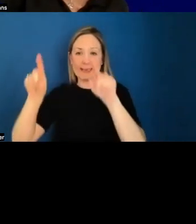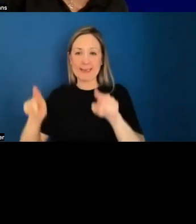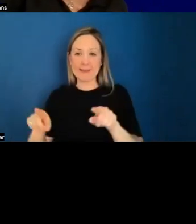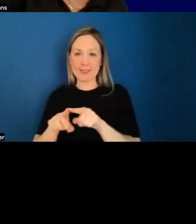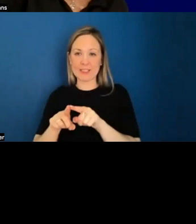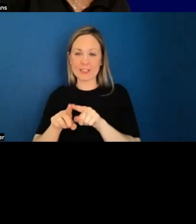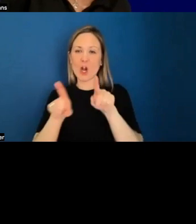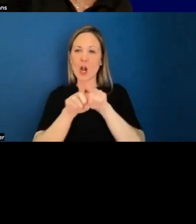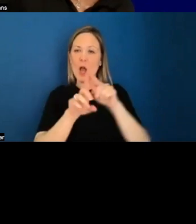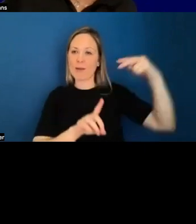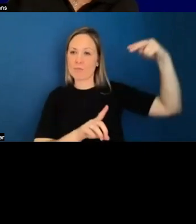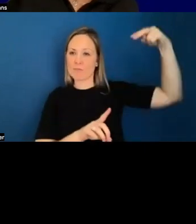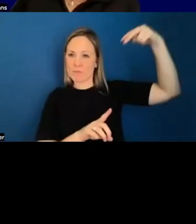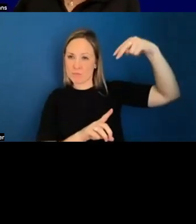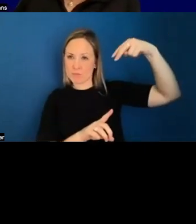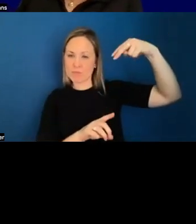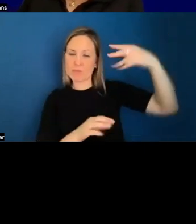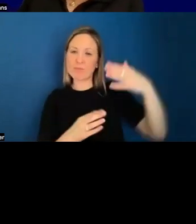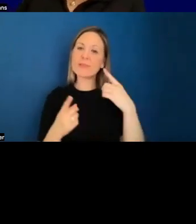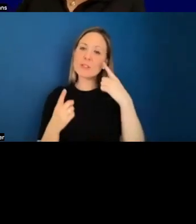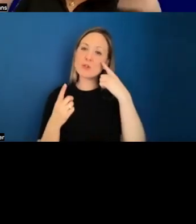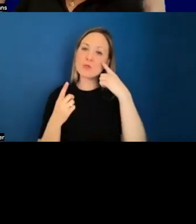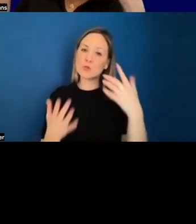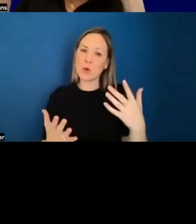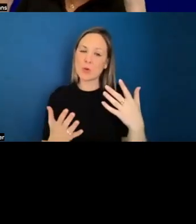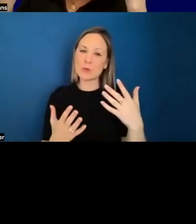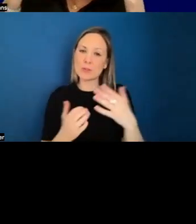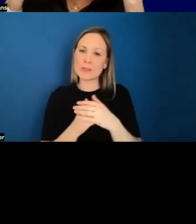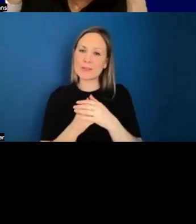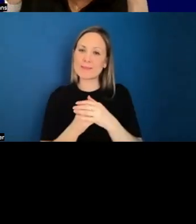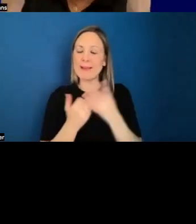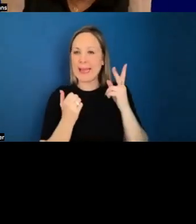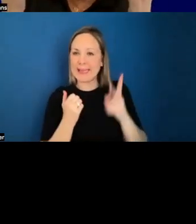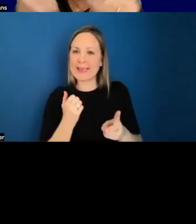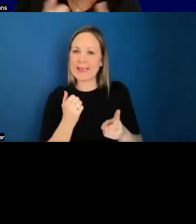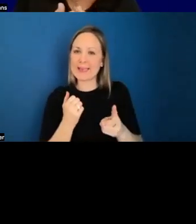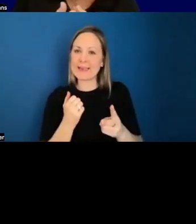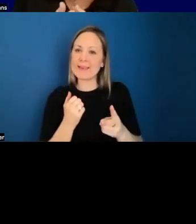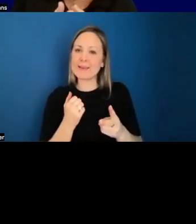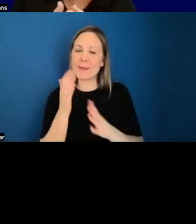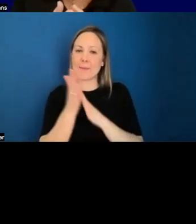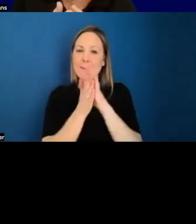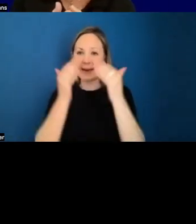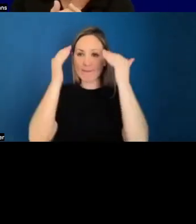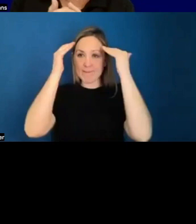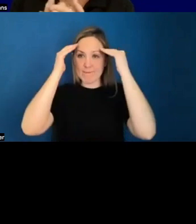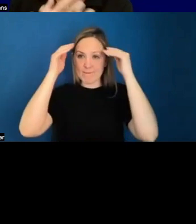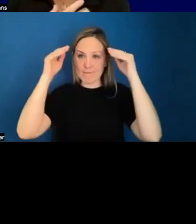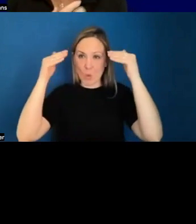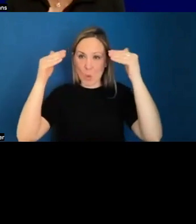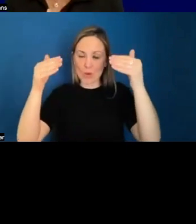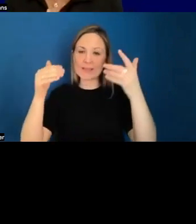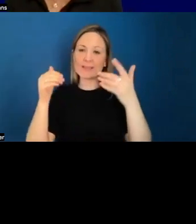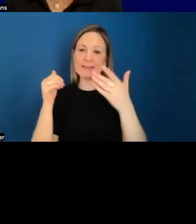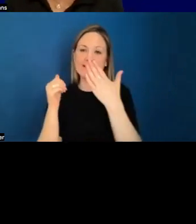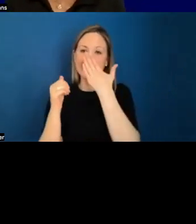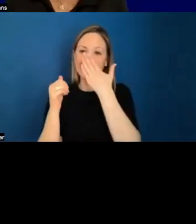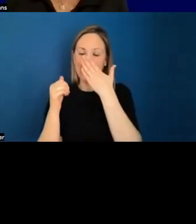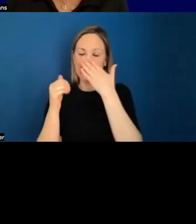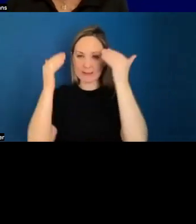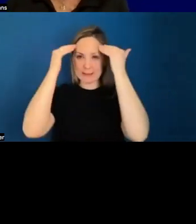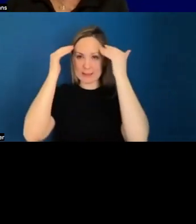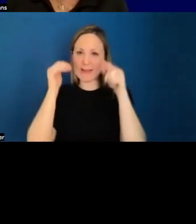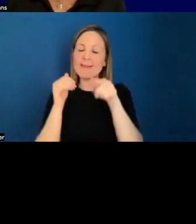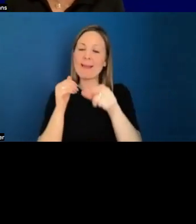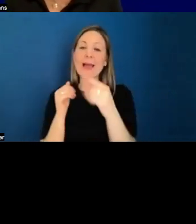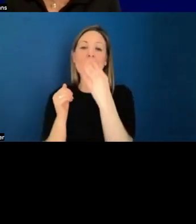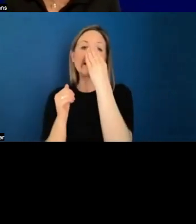and just shows that, again, it is forward of our brain, so this image is a brown and beige drawing